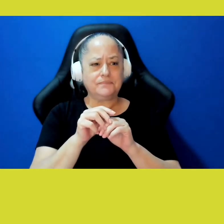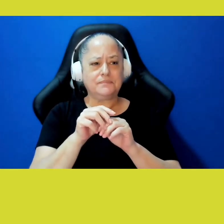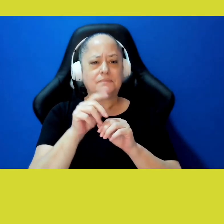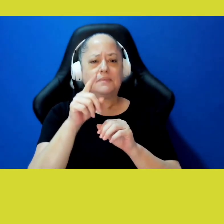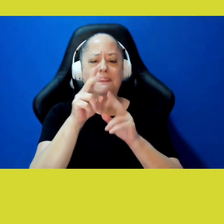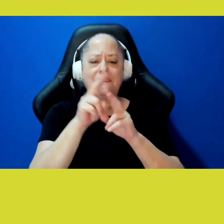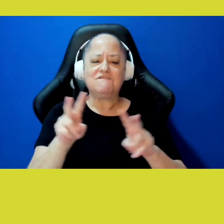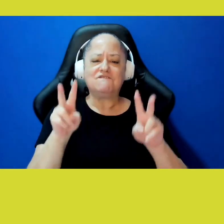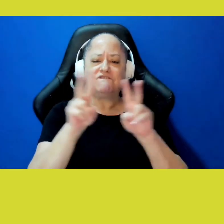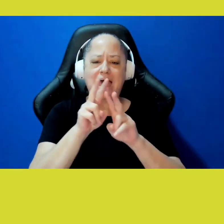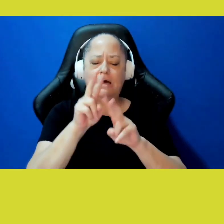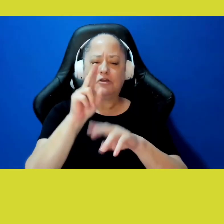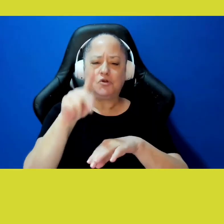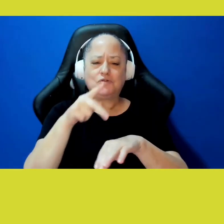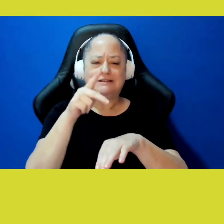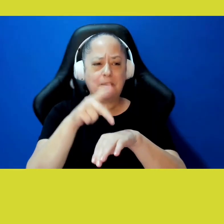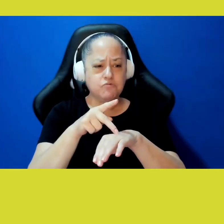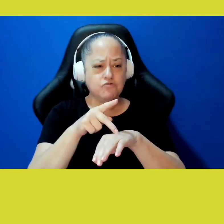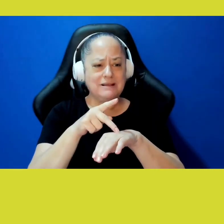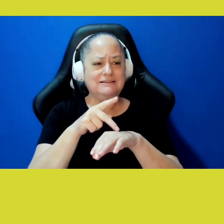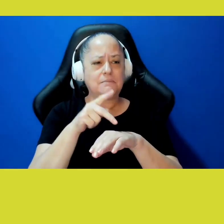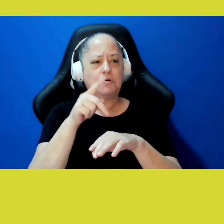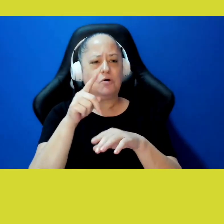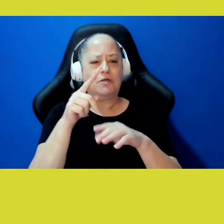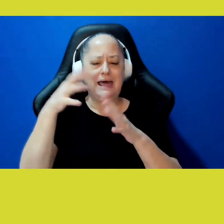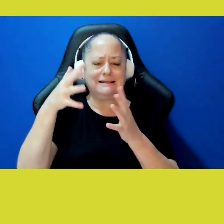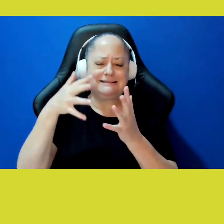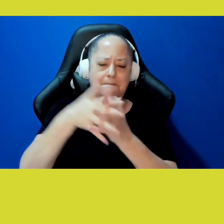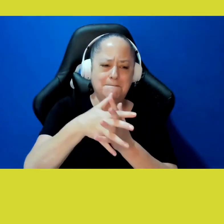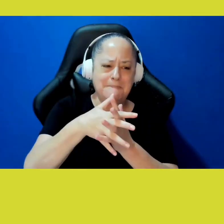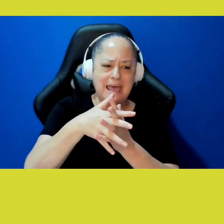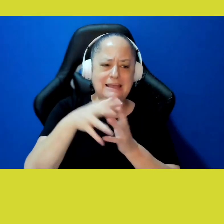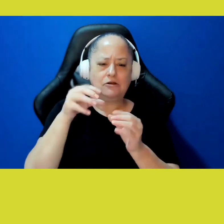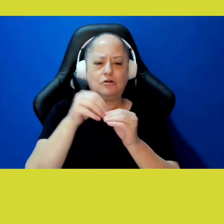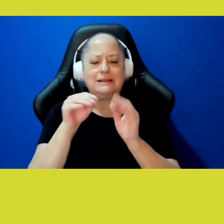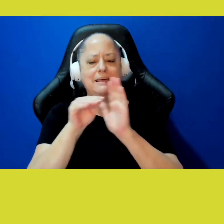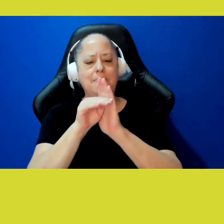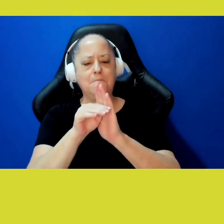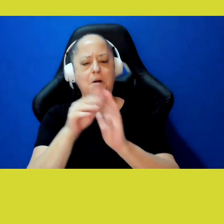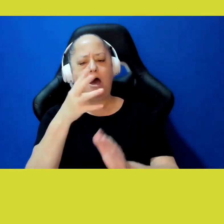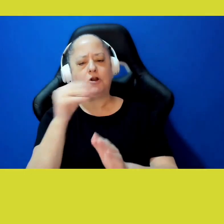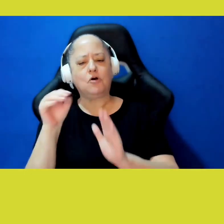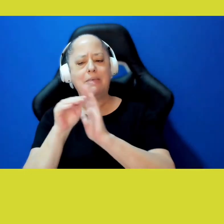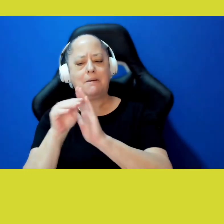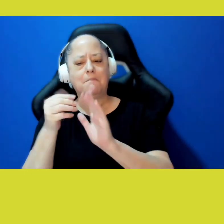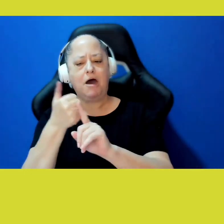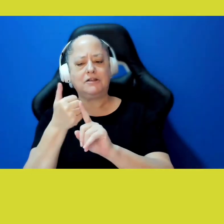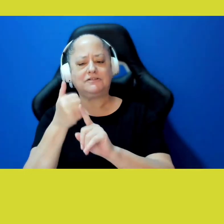of that are embedded in the model and the model itself because I think that's part of where